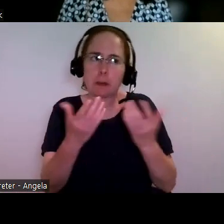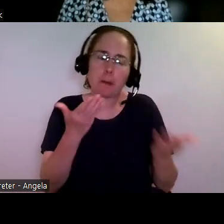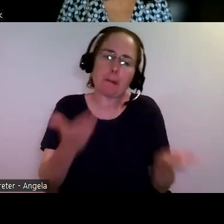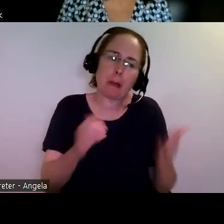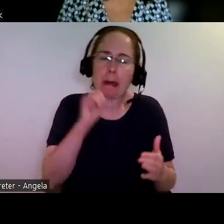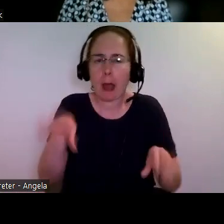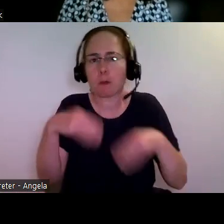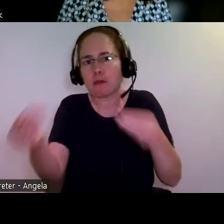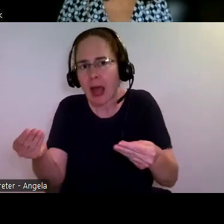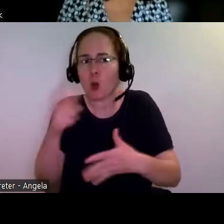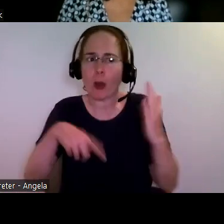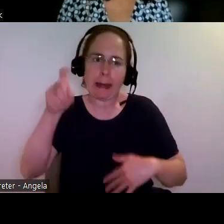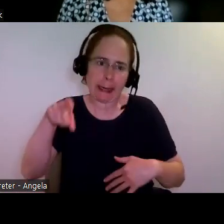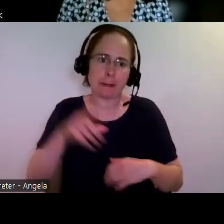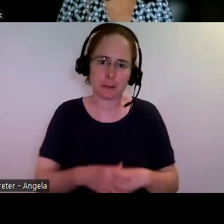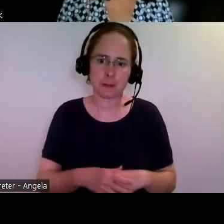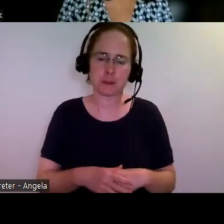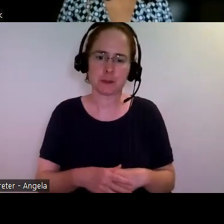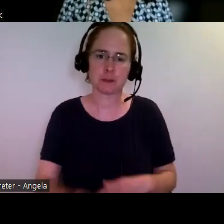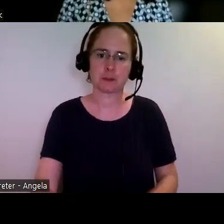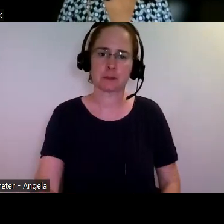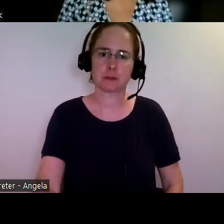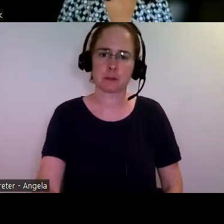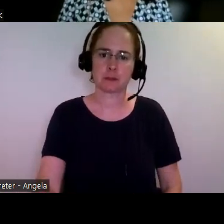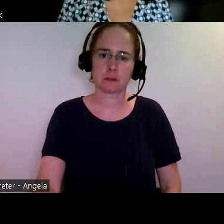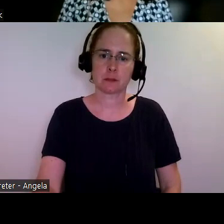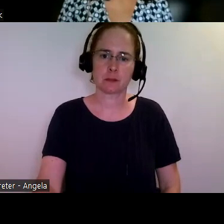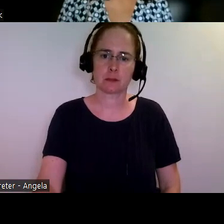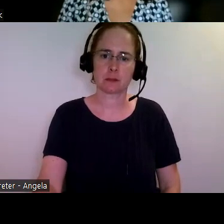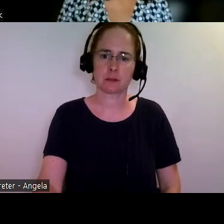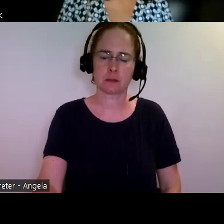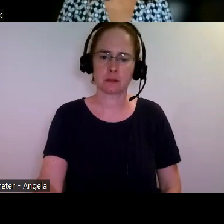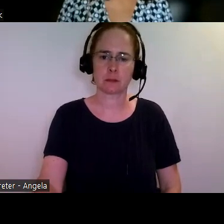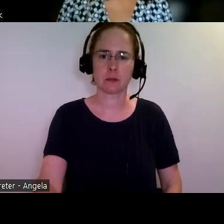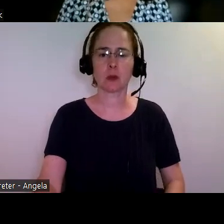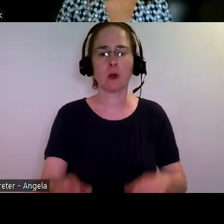provide them with what they need. And they often, they also spoke to the value of offering small